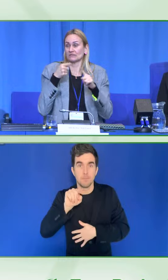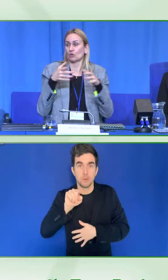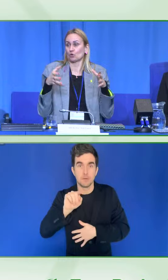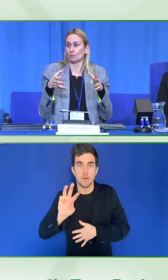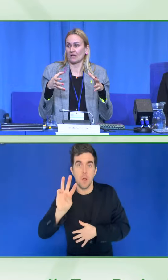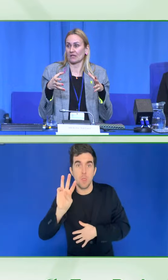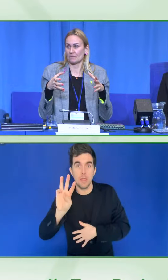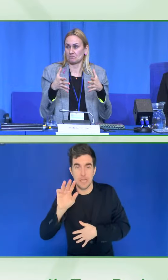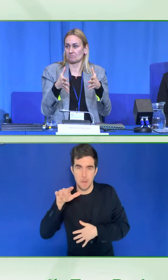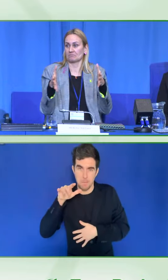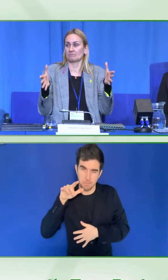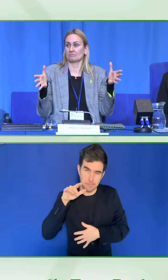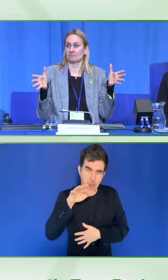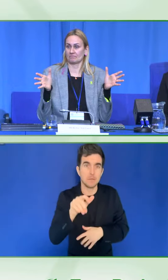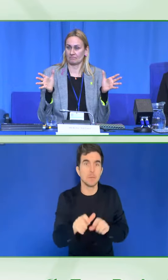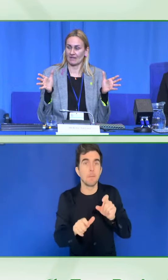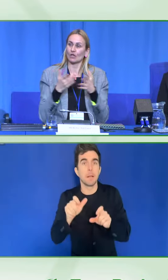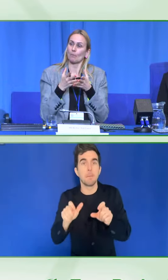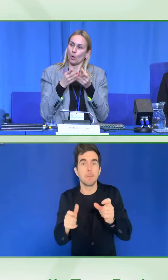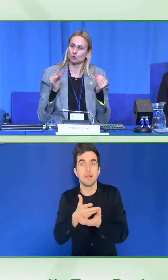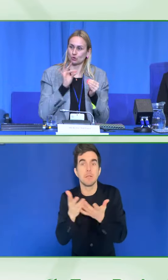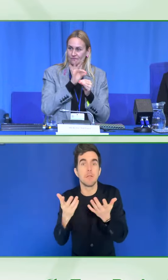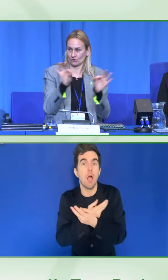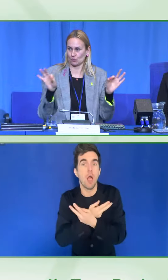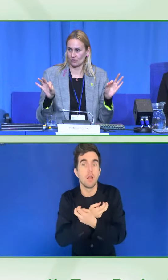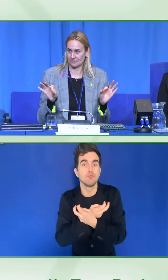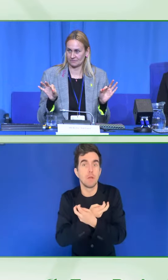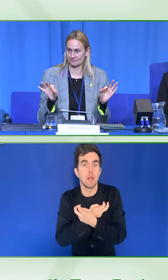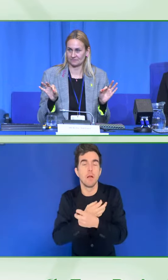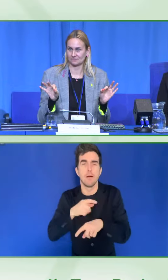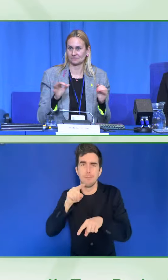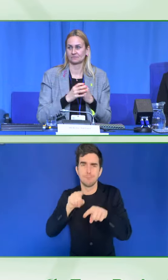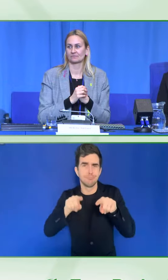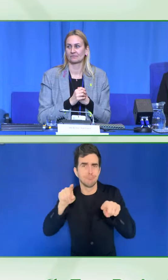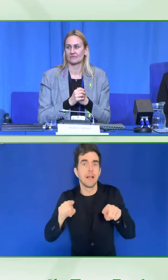Now we switch over to Helene.